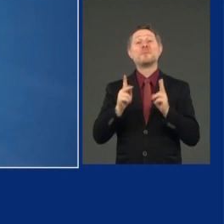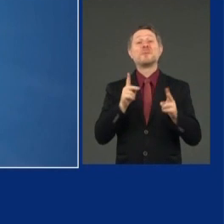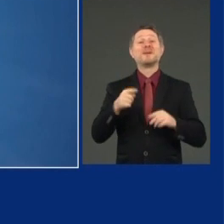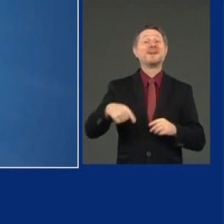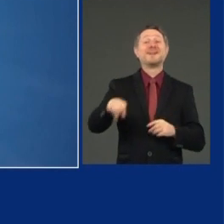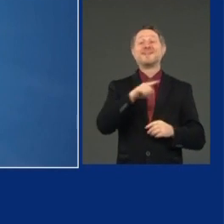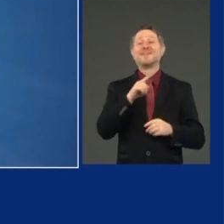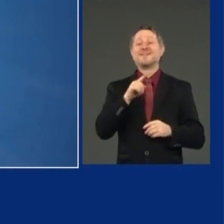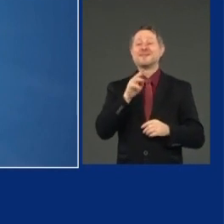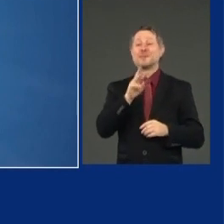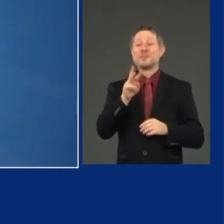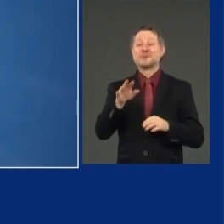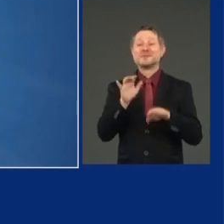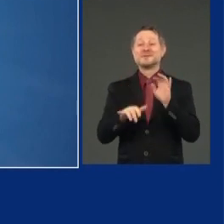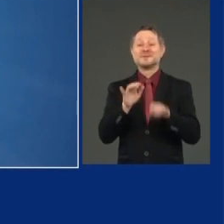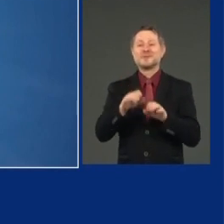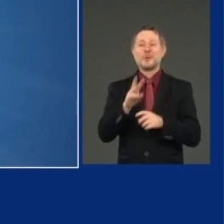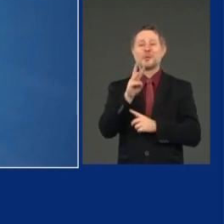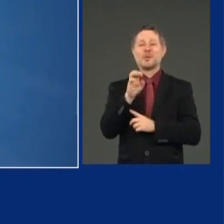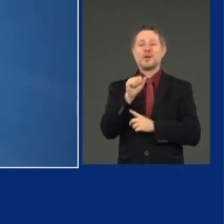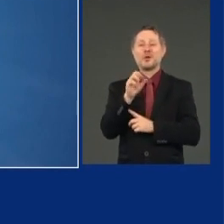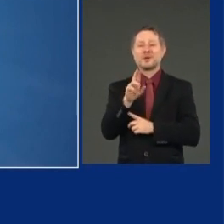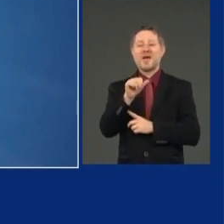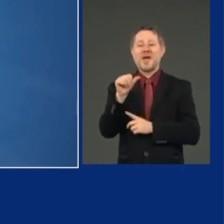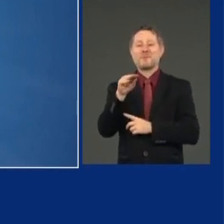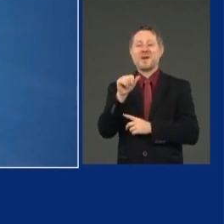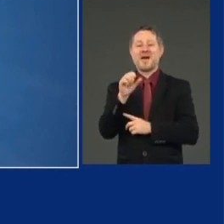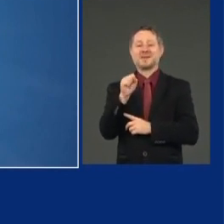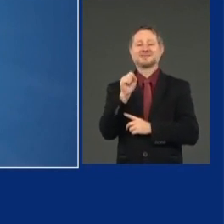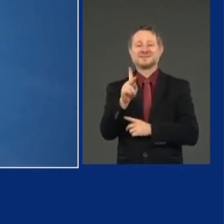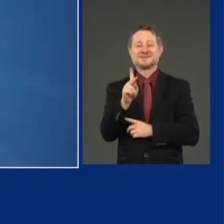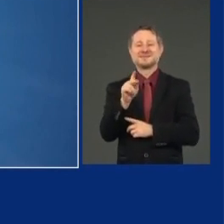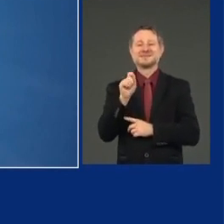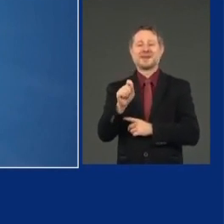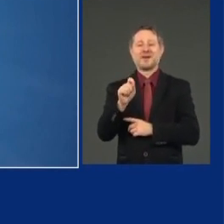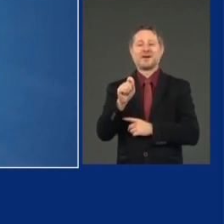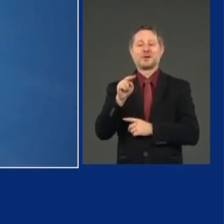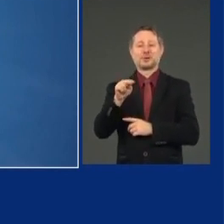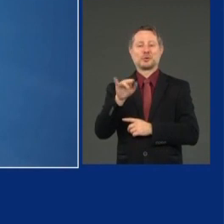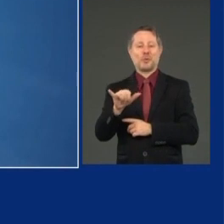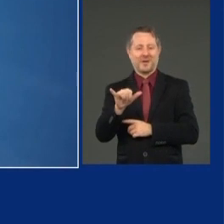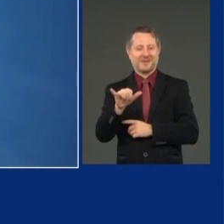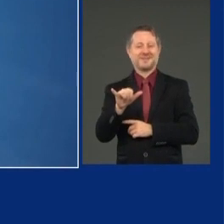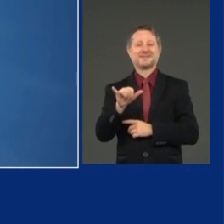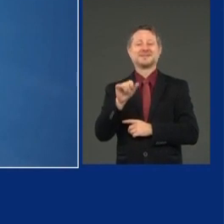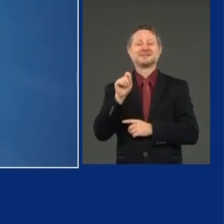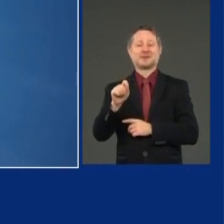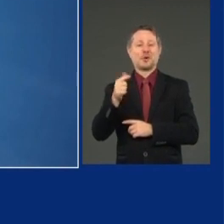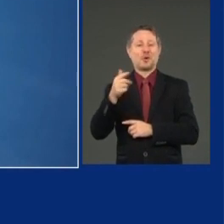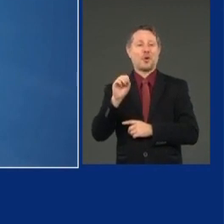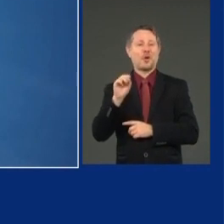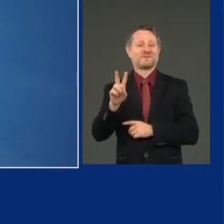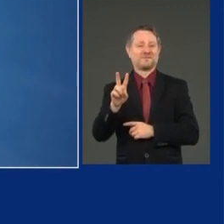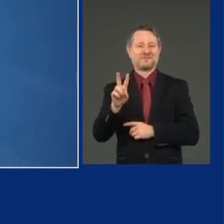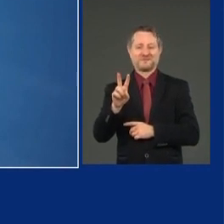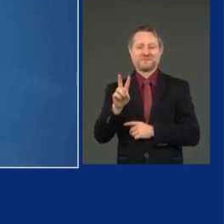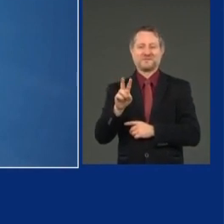PUBLIC SERVICE ANNOUNCEMENT. STARTING TODAY, PEOPLE CAN GO TO